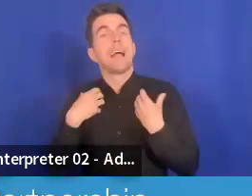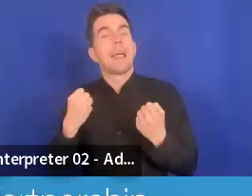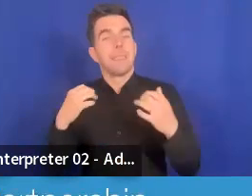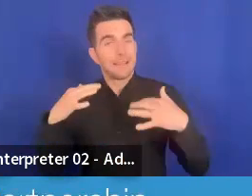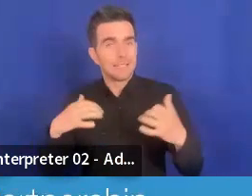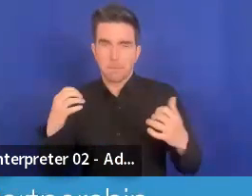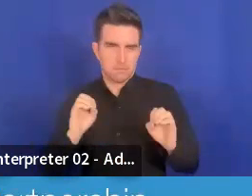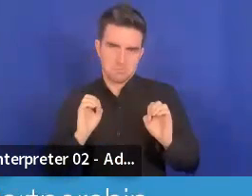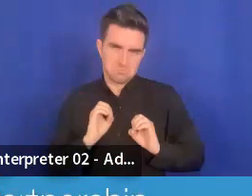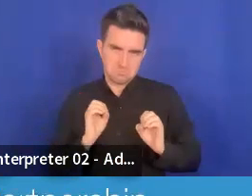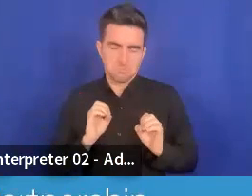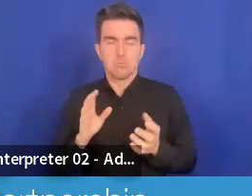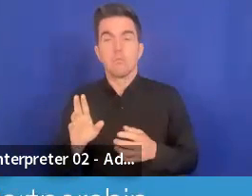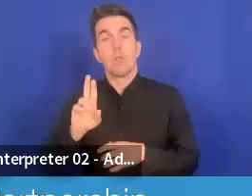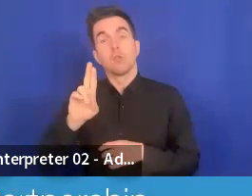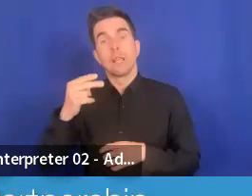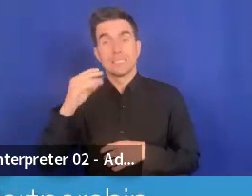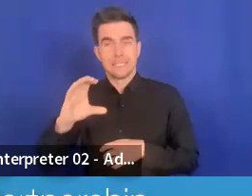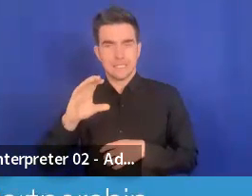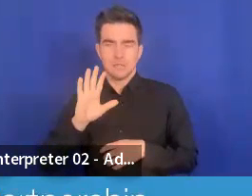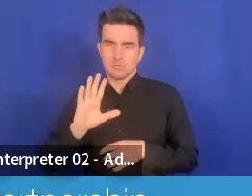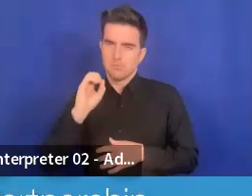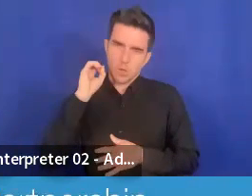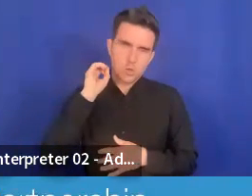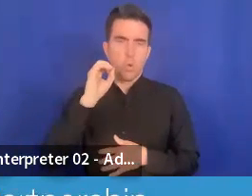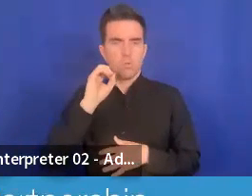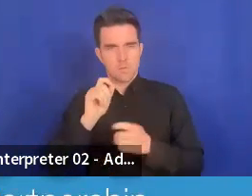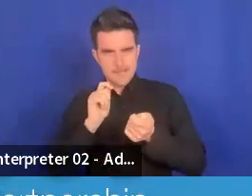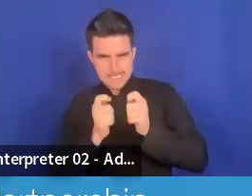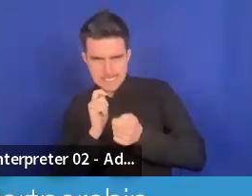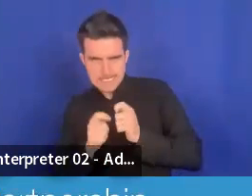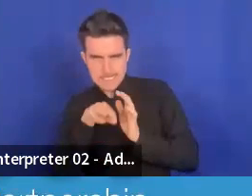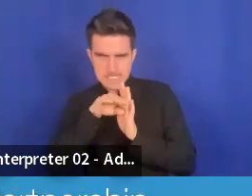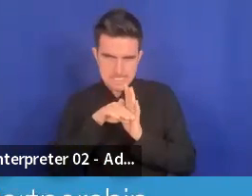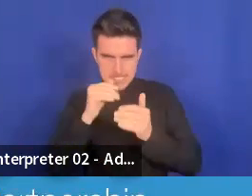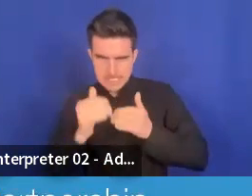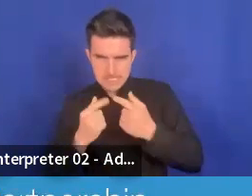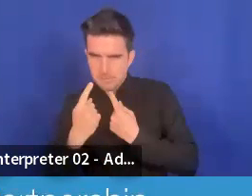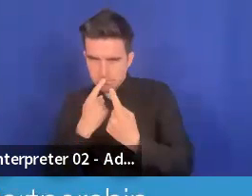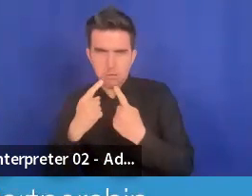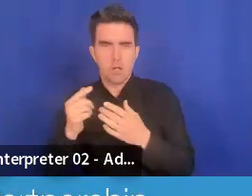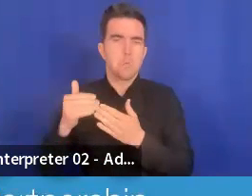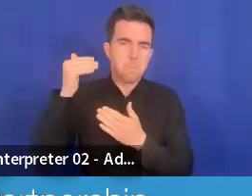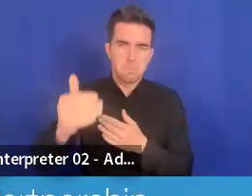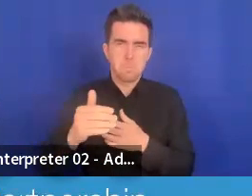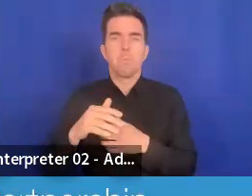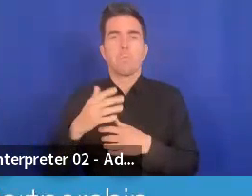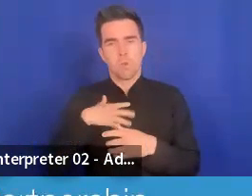on May 24 and the PPPR zero draft is not expected until June 7, and I'm saying that just to